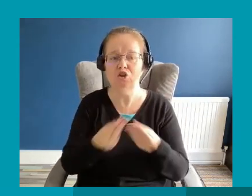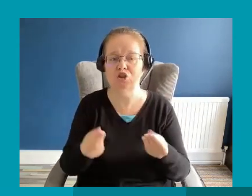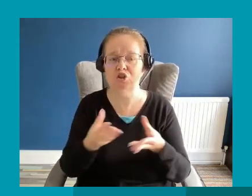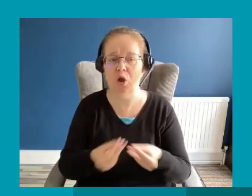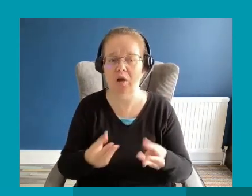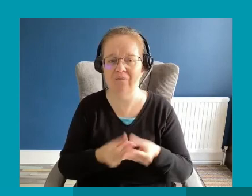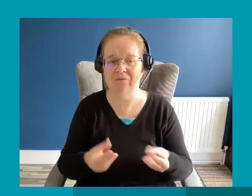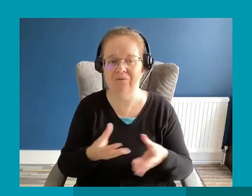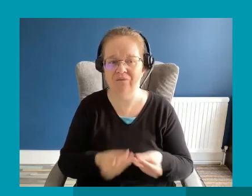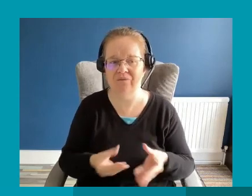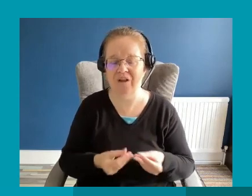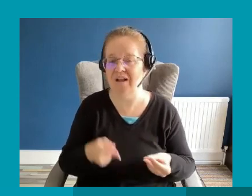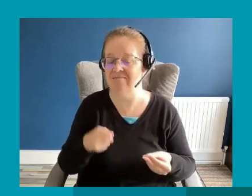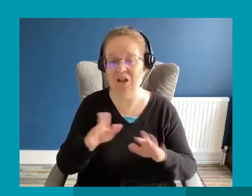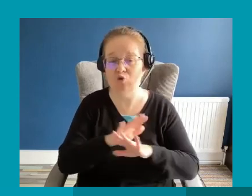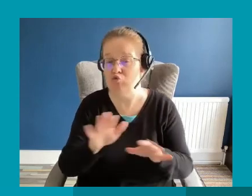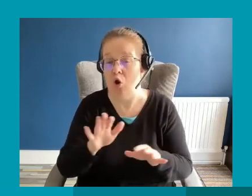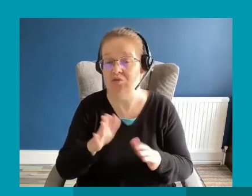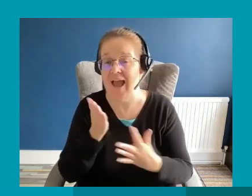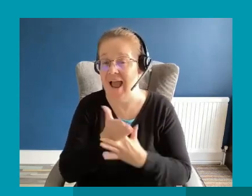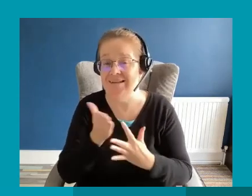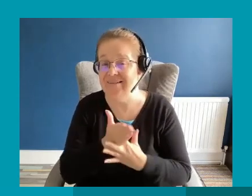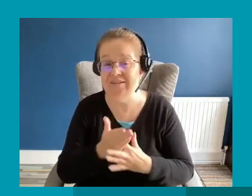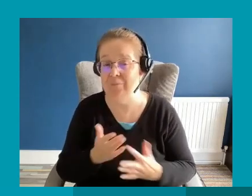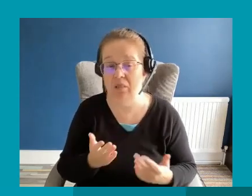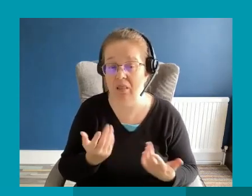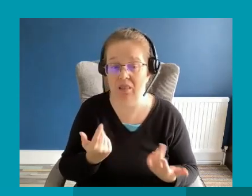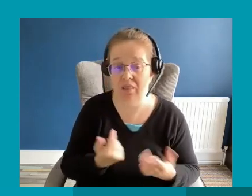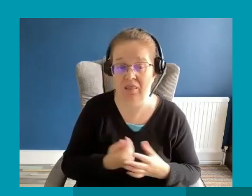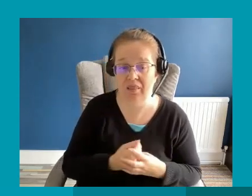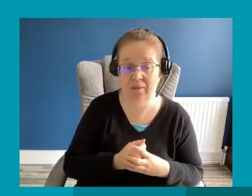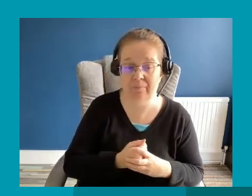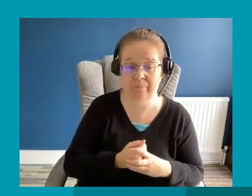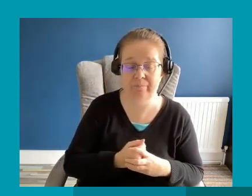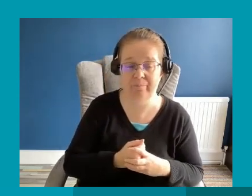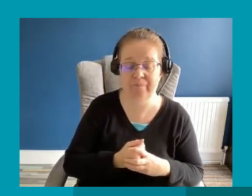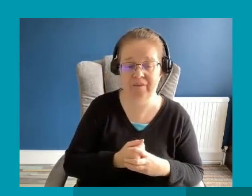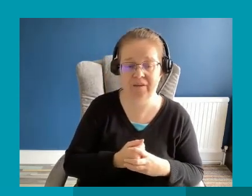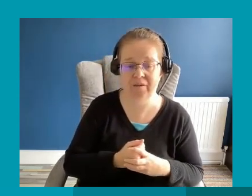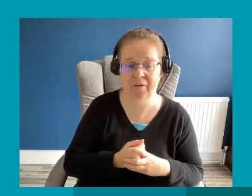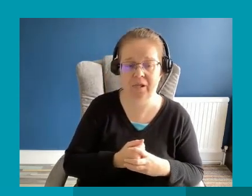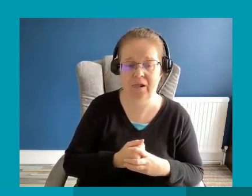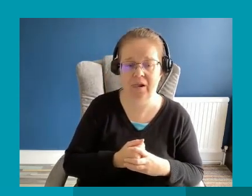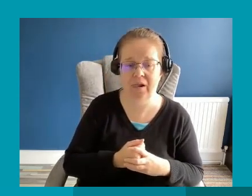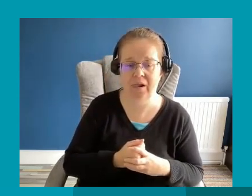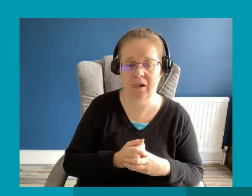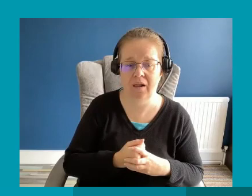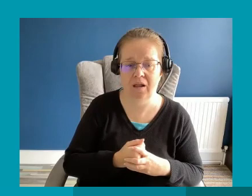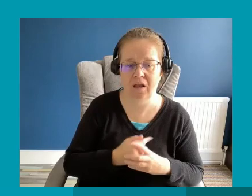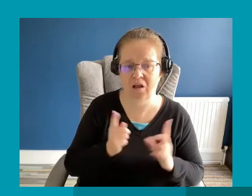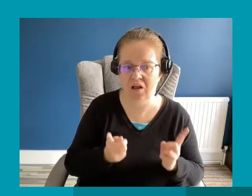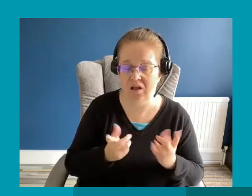software were not as easy to source. OK, am I. Are we going to respond to that?